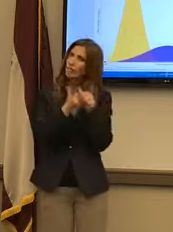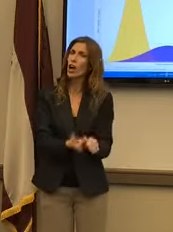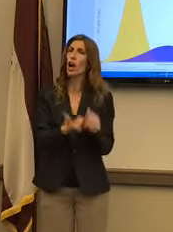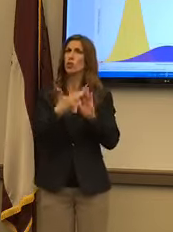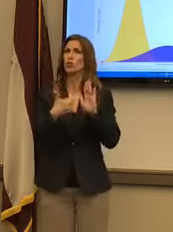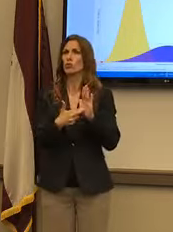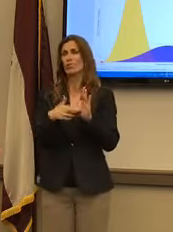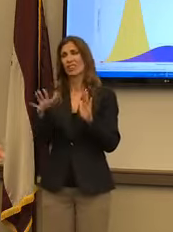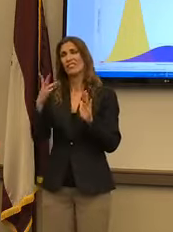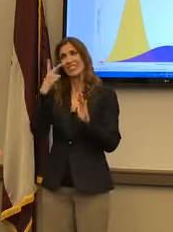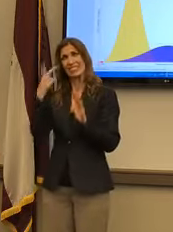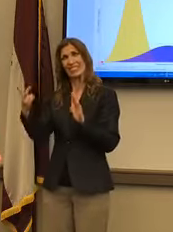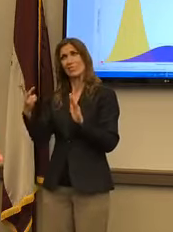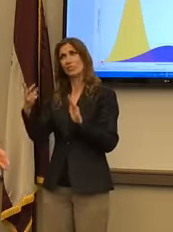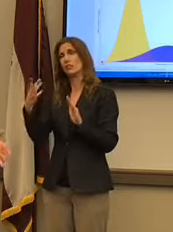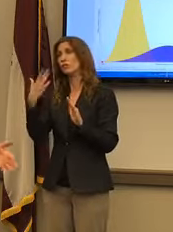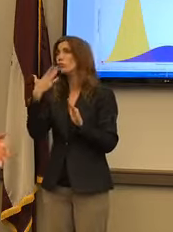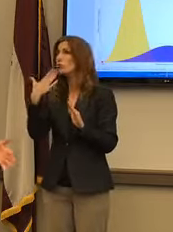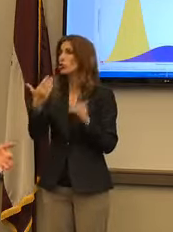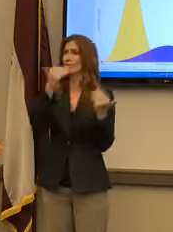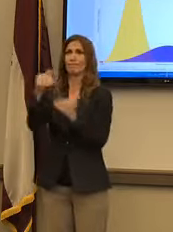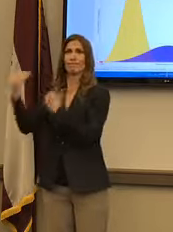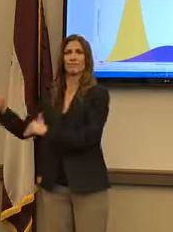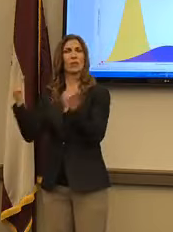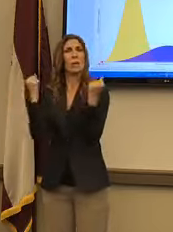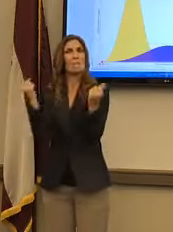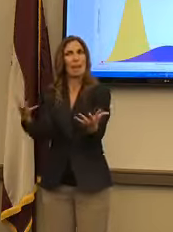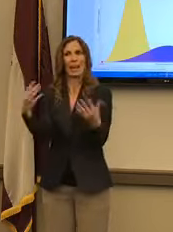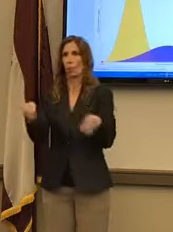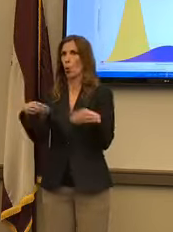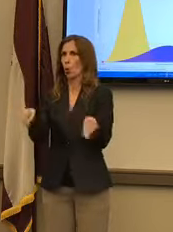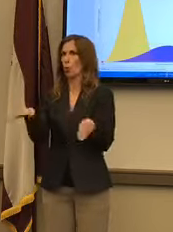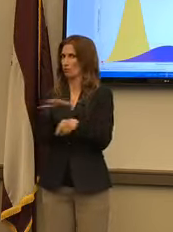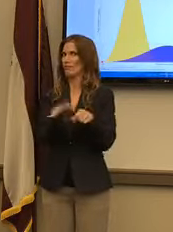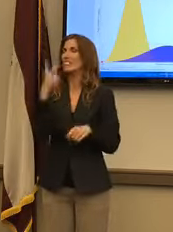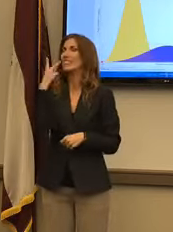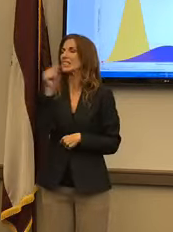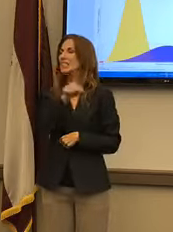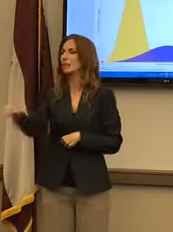extraordinarily good measures in many of our County stores go to those places